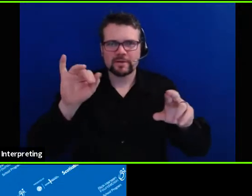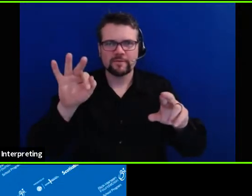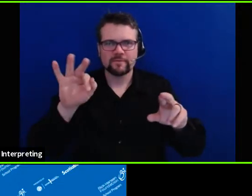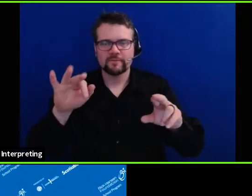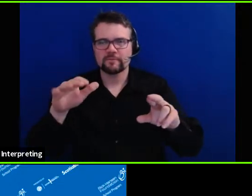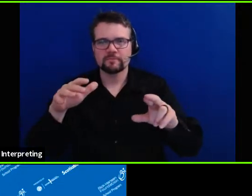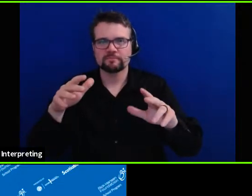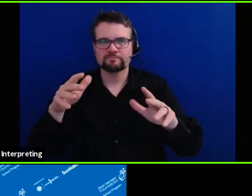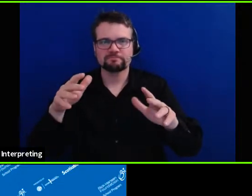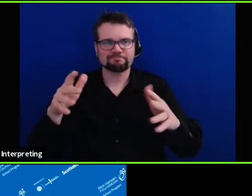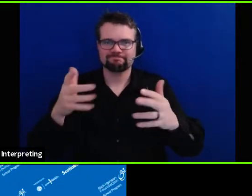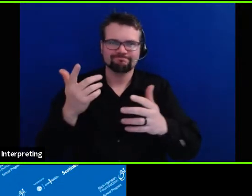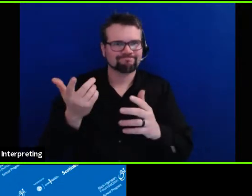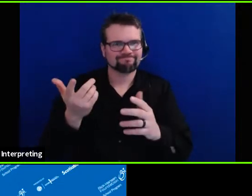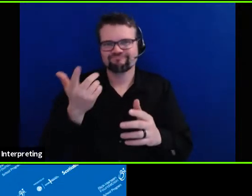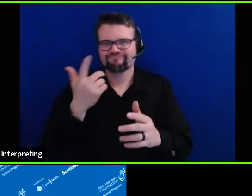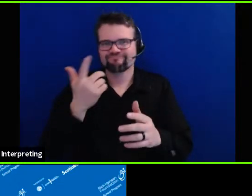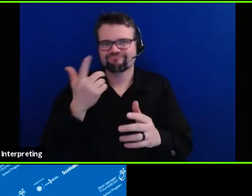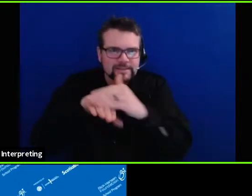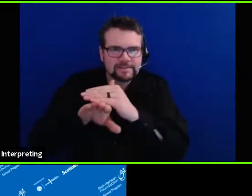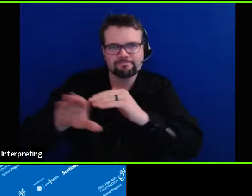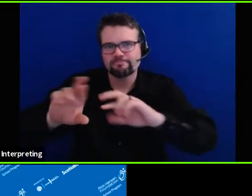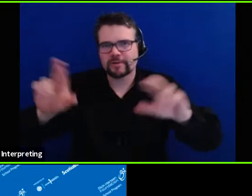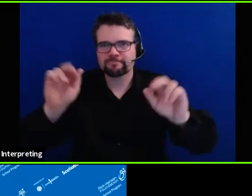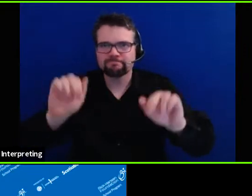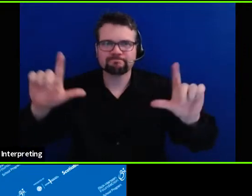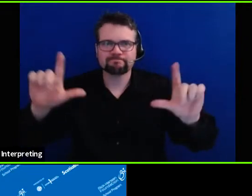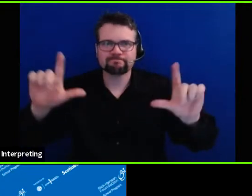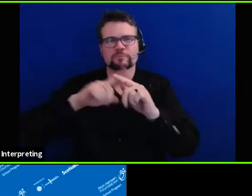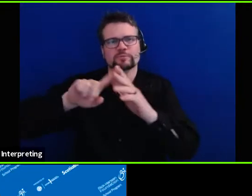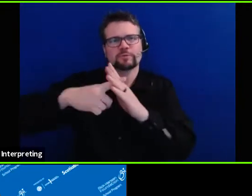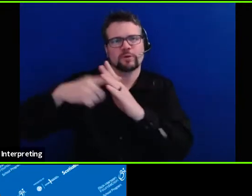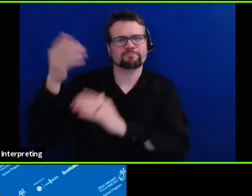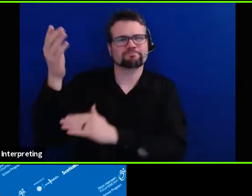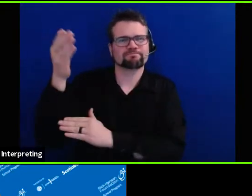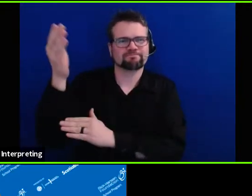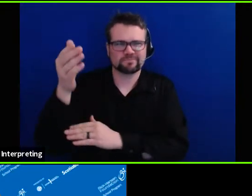IS LOGGED IN. AND WE WILL BEGIN WITH OUR PRESENTATION IN ABOUT TWO MINUTES. >>